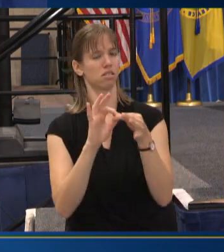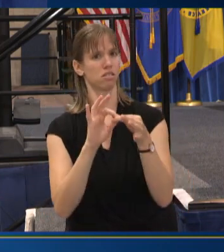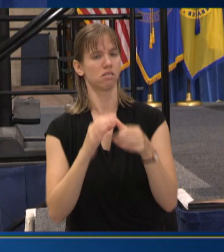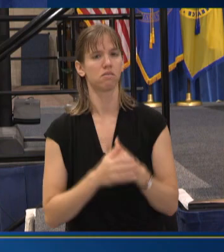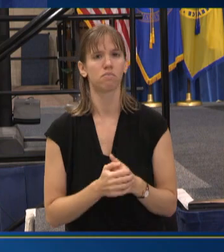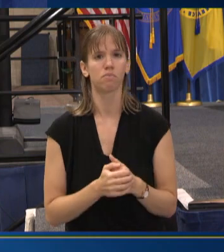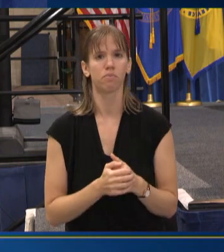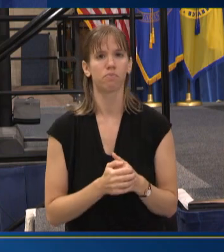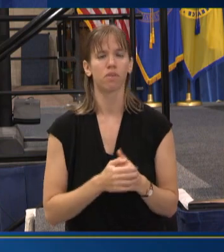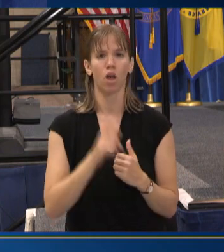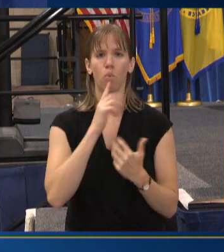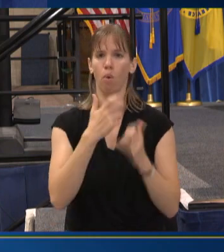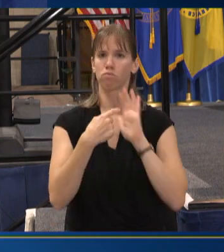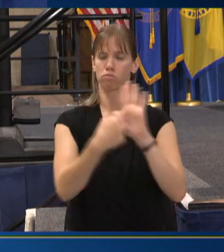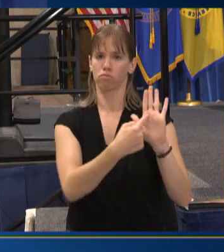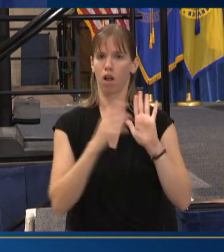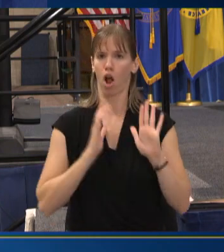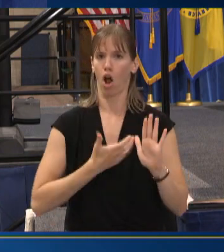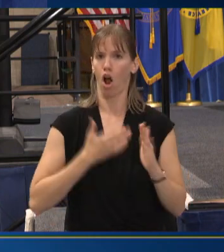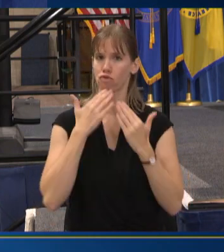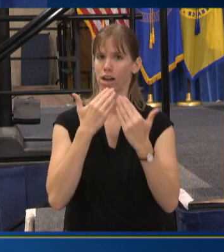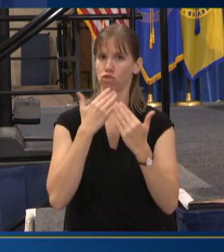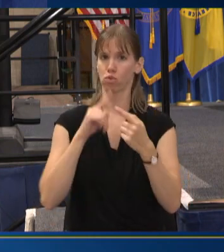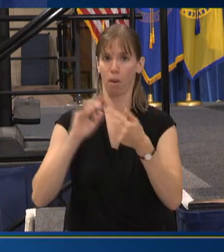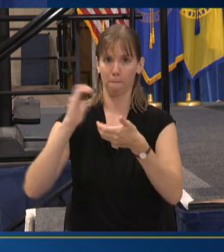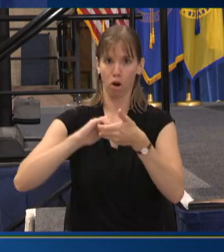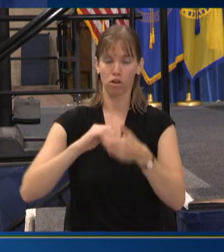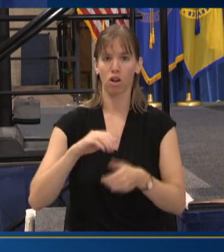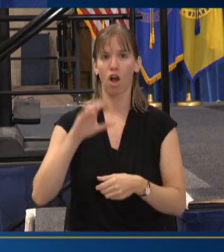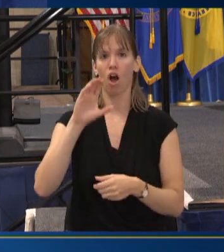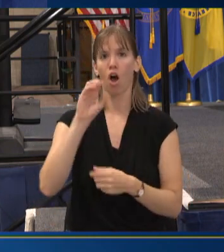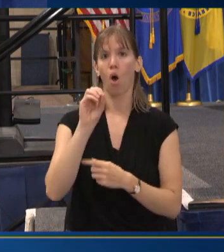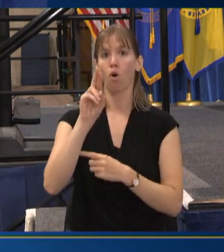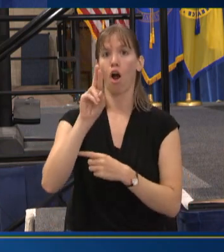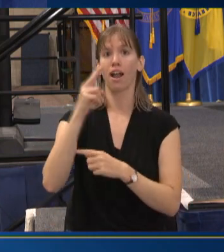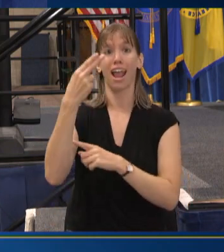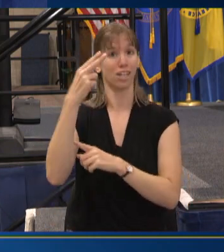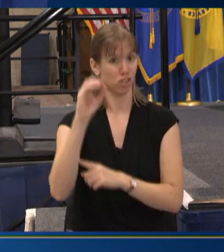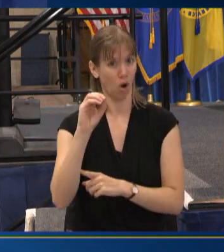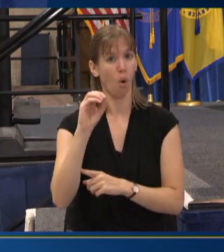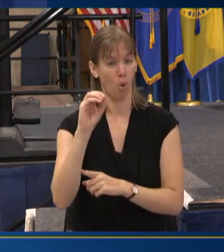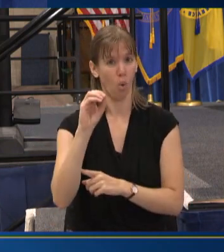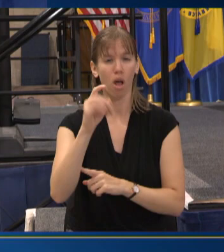gratitude to our partners at now orho Regional Health Office Operations, ACF and